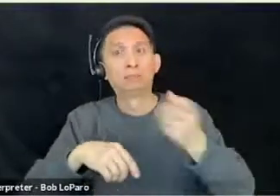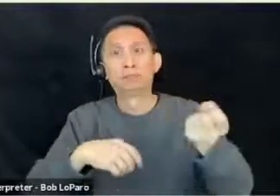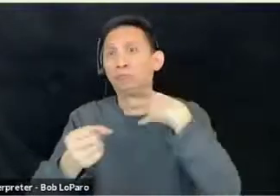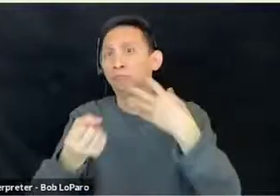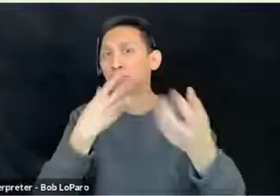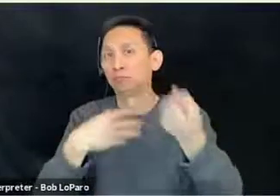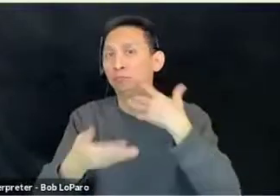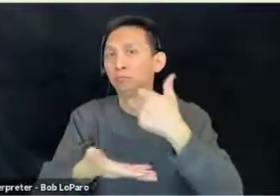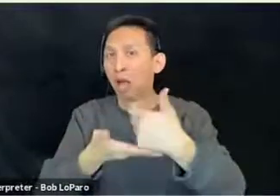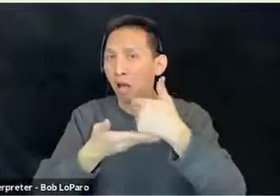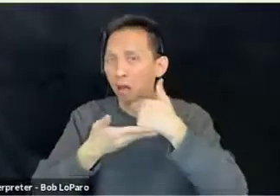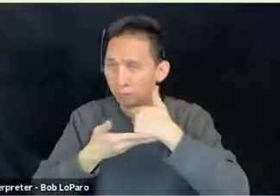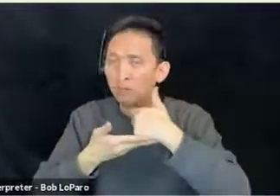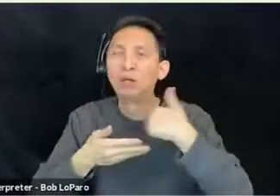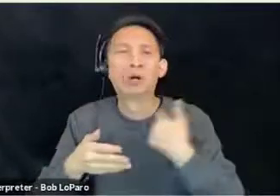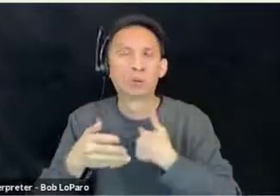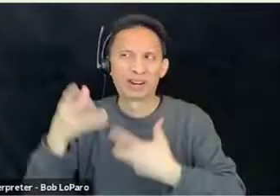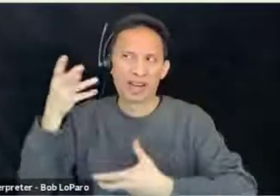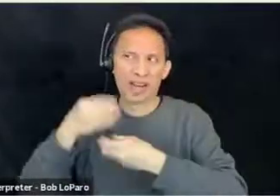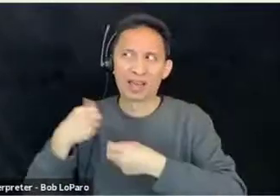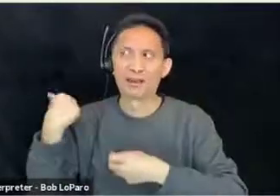and get that info because now I'm intrigued.